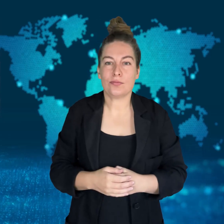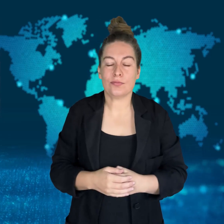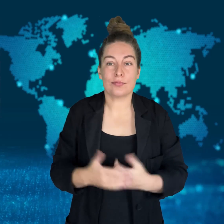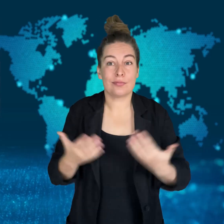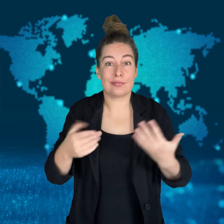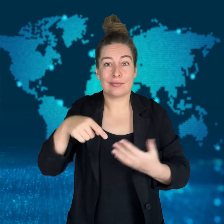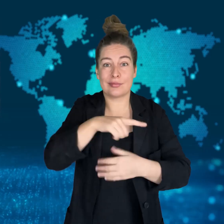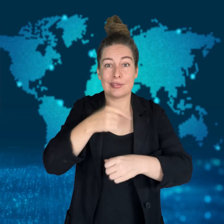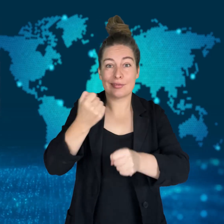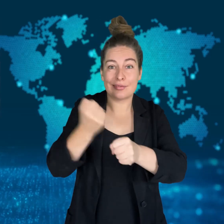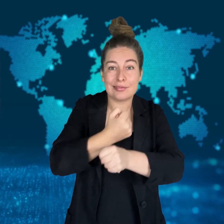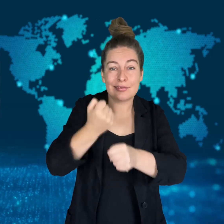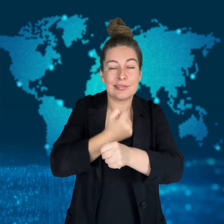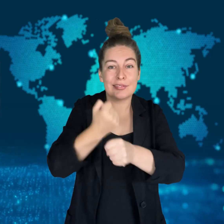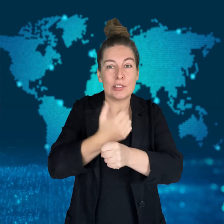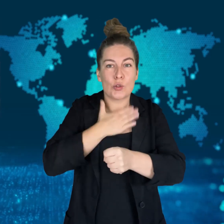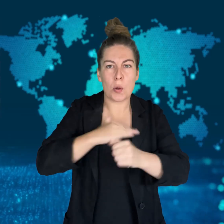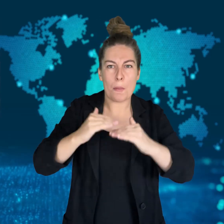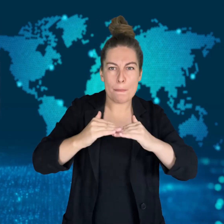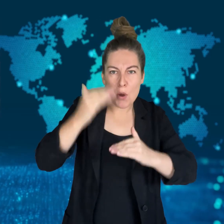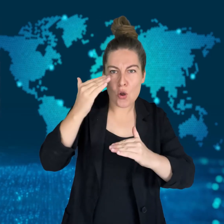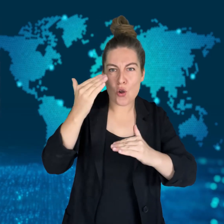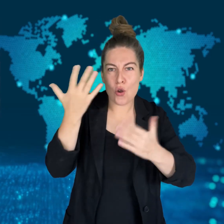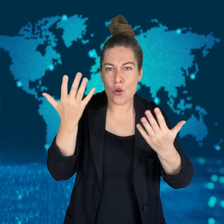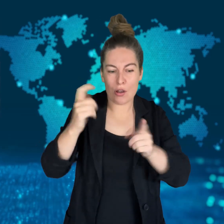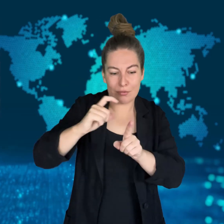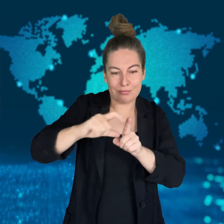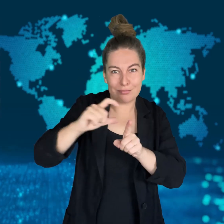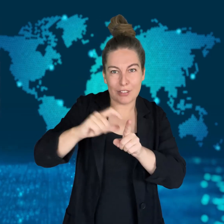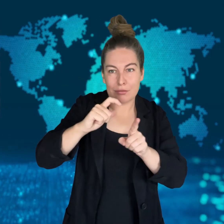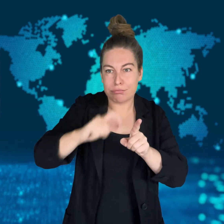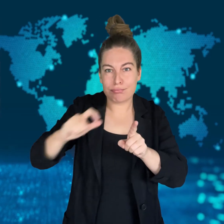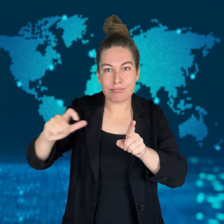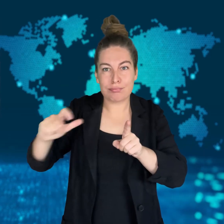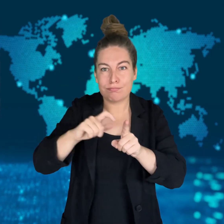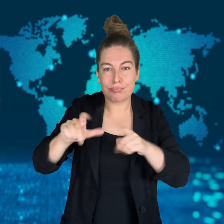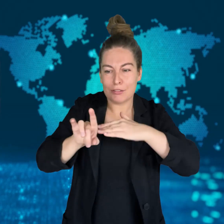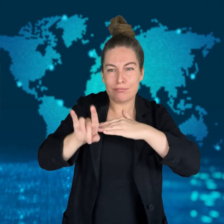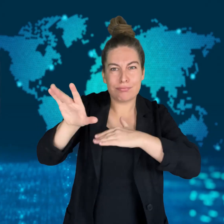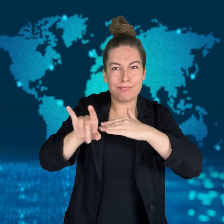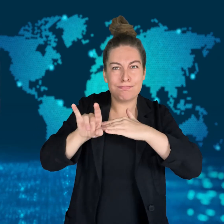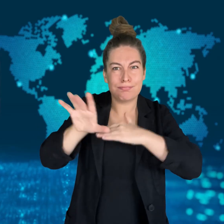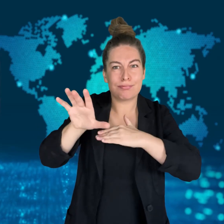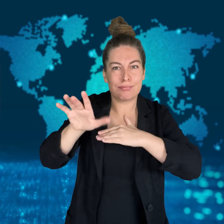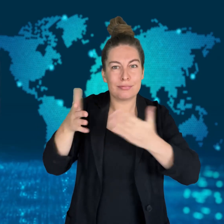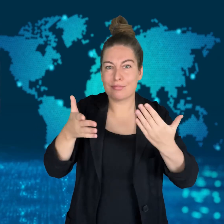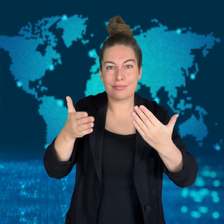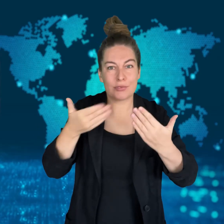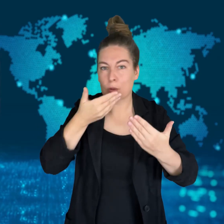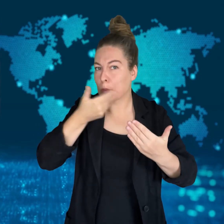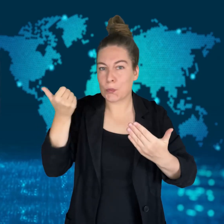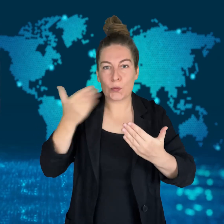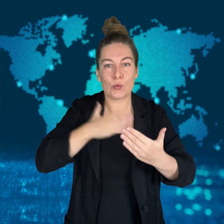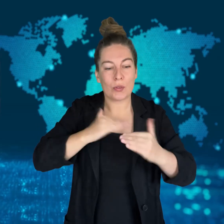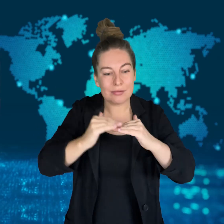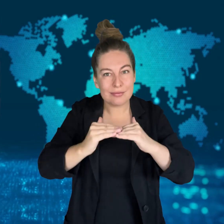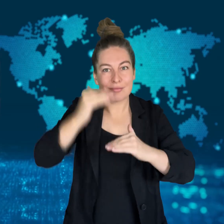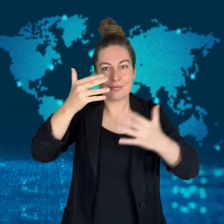and it will not reach Ukraine when promised.